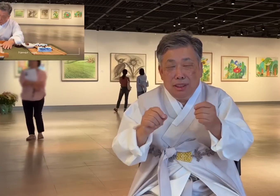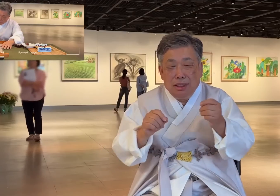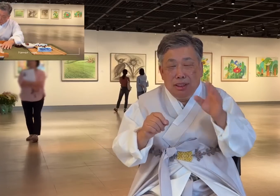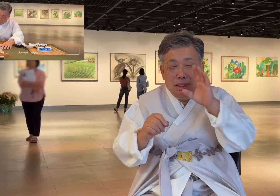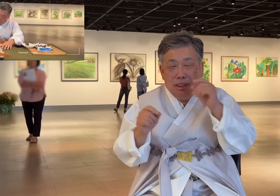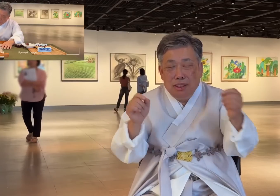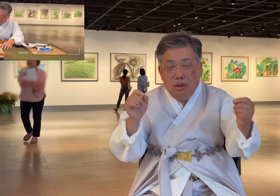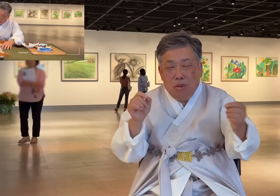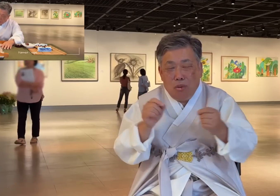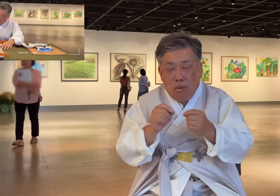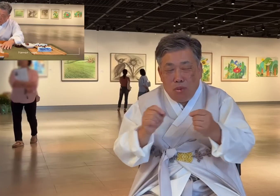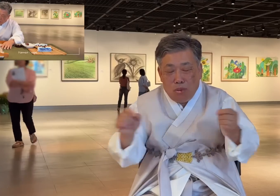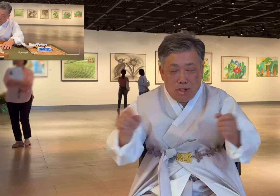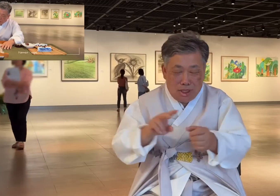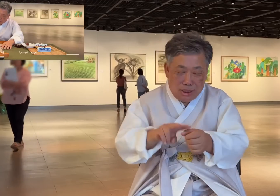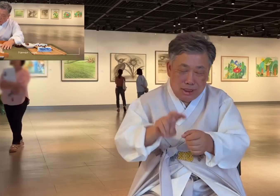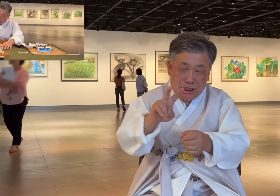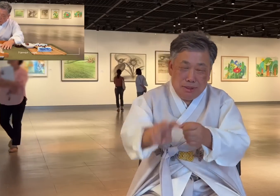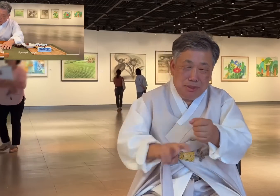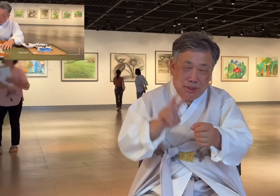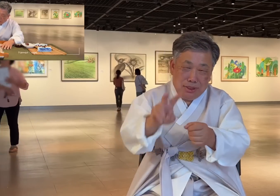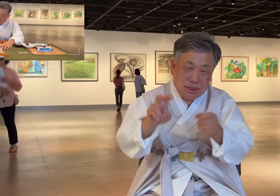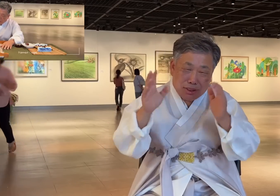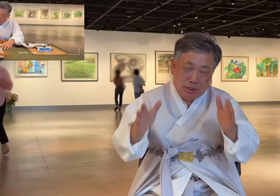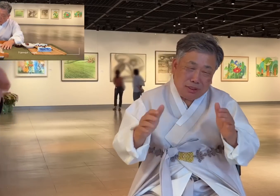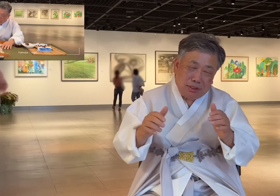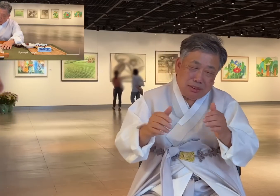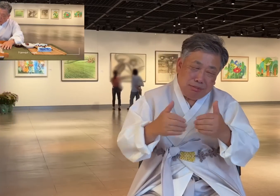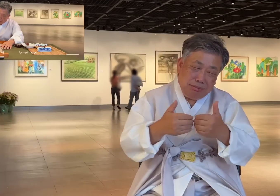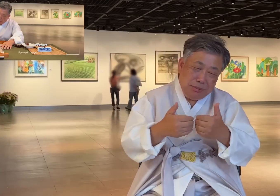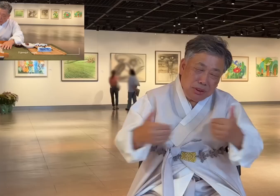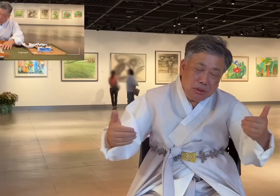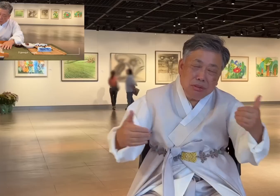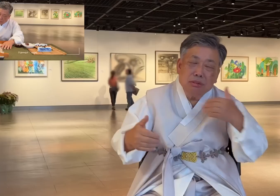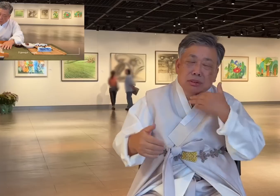I ended my 22-year relationship with my teacher.